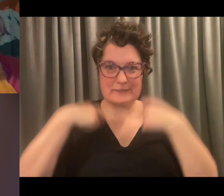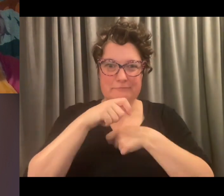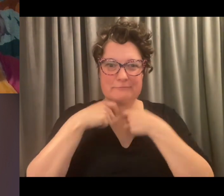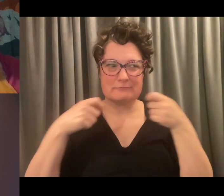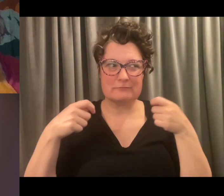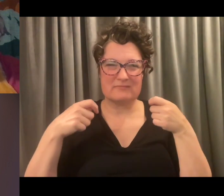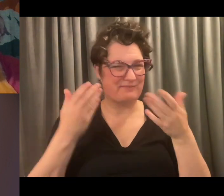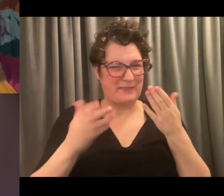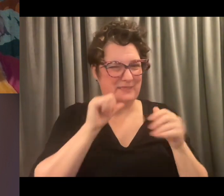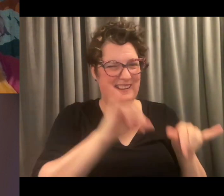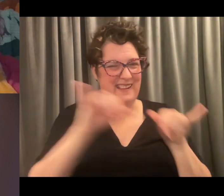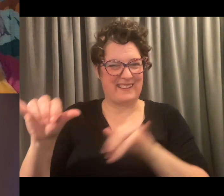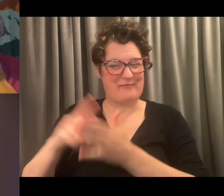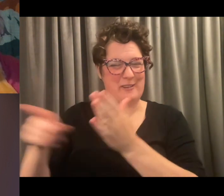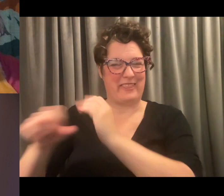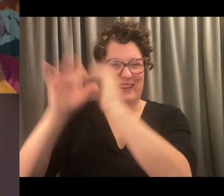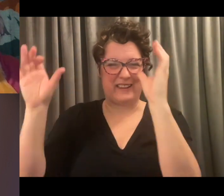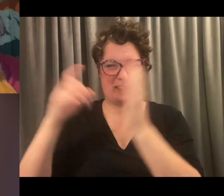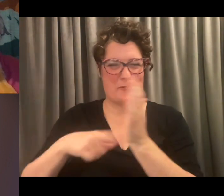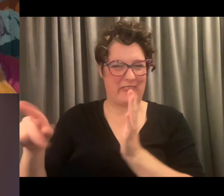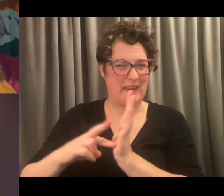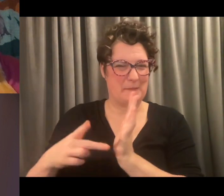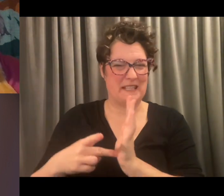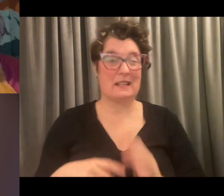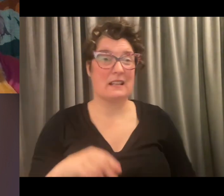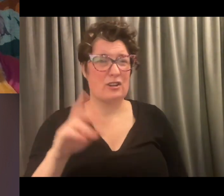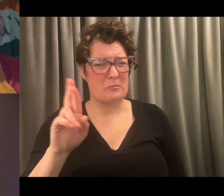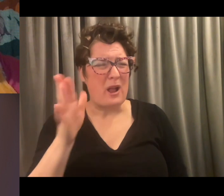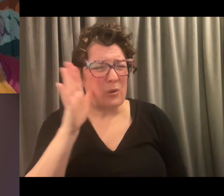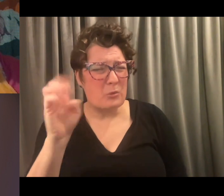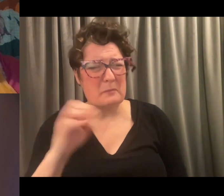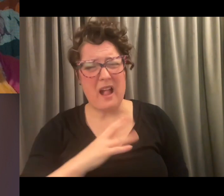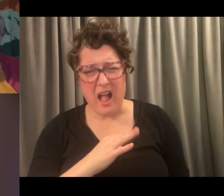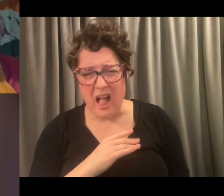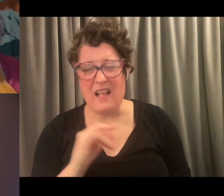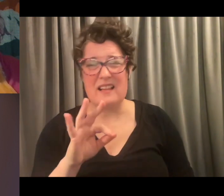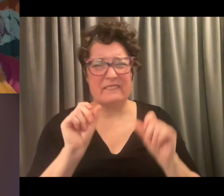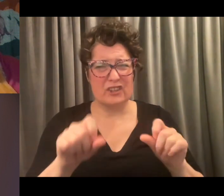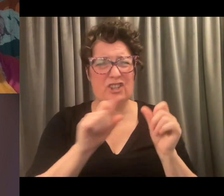Rebekah: I mean, it would be so fun to research what these were at the time too.